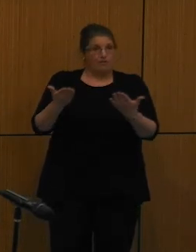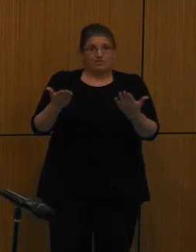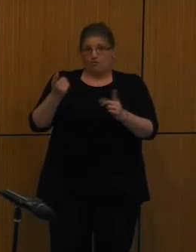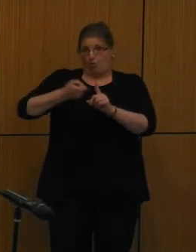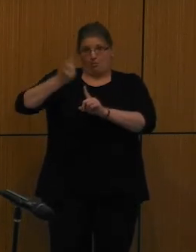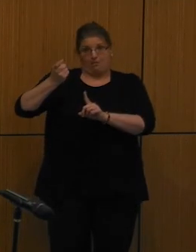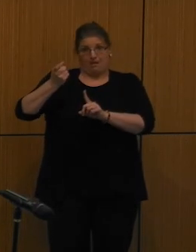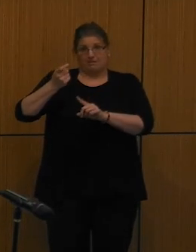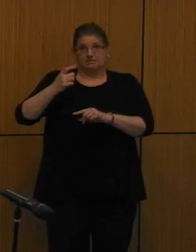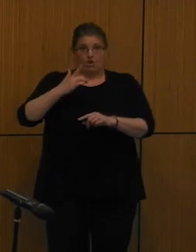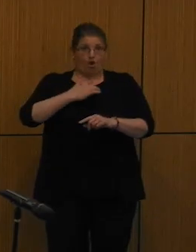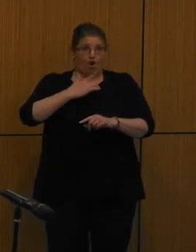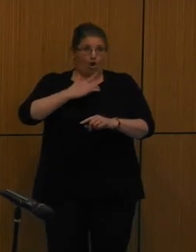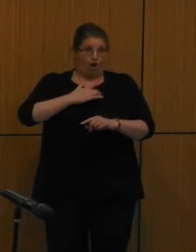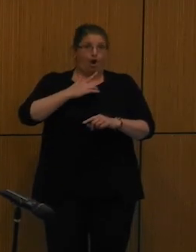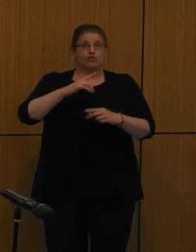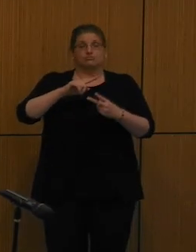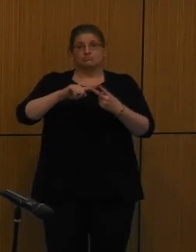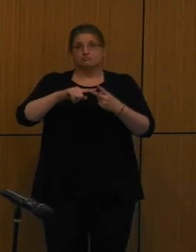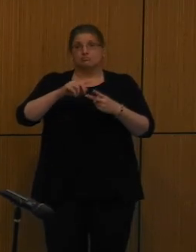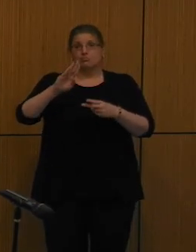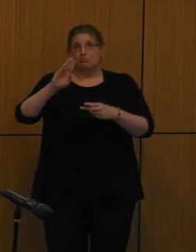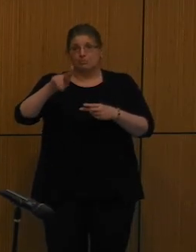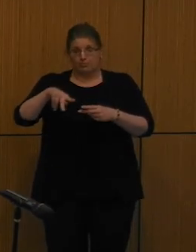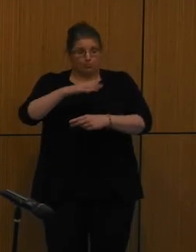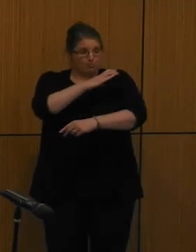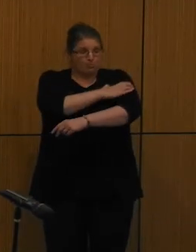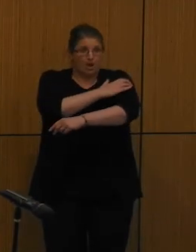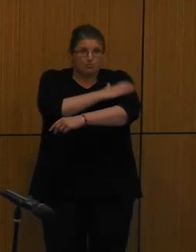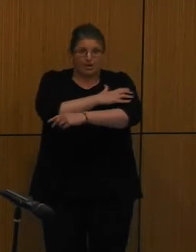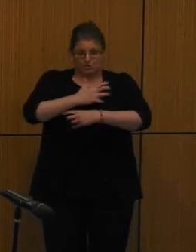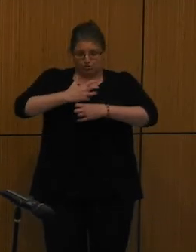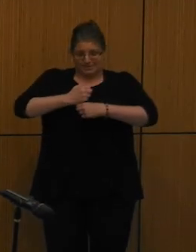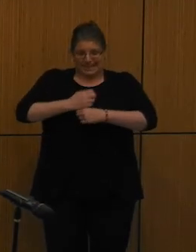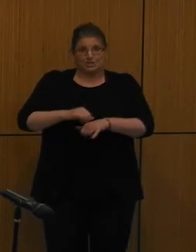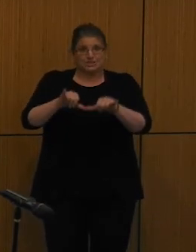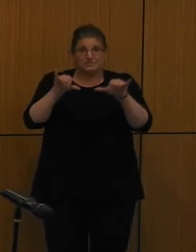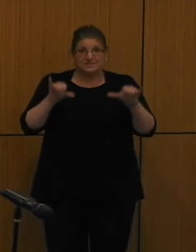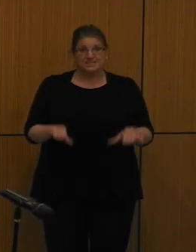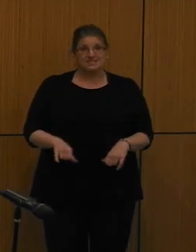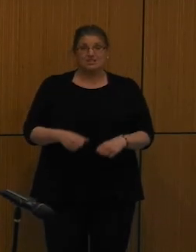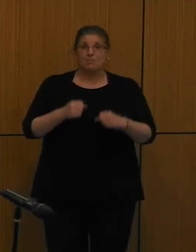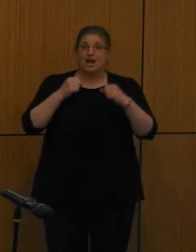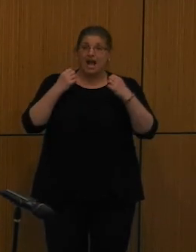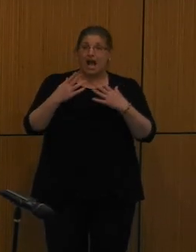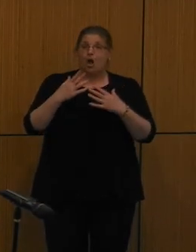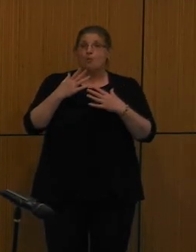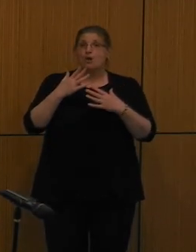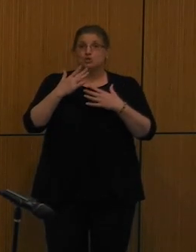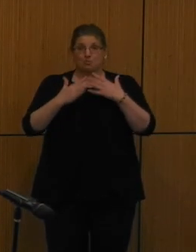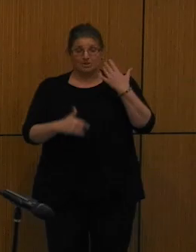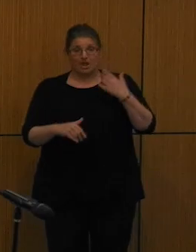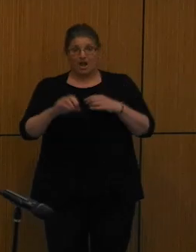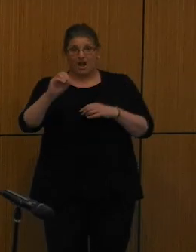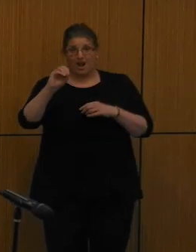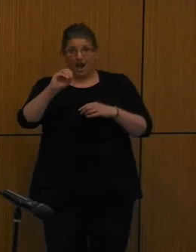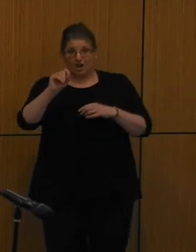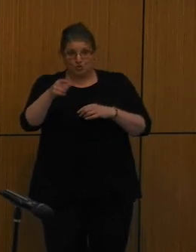Your heart rate, your blood pressure, your digestive system, how much oxygen you have in your blood. All of that stuff is taken care of by these yellow,